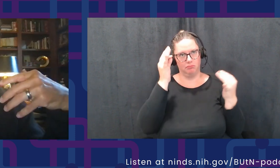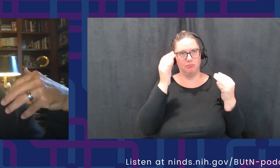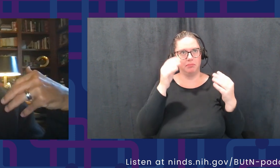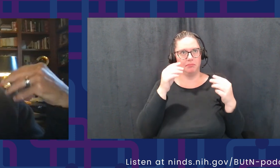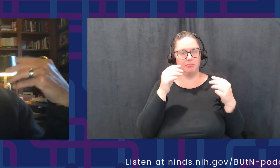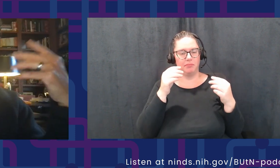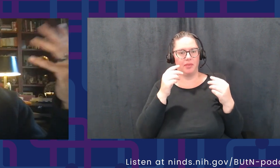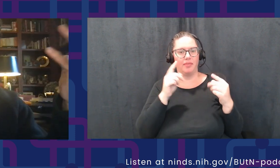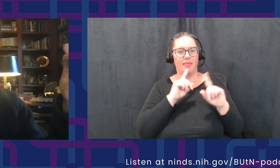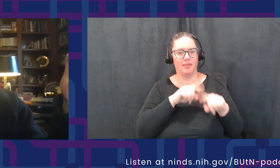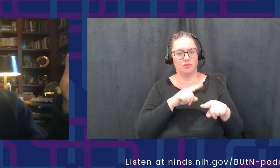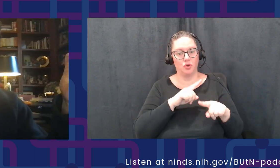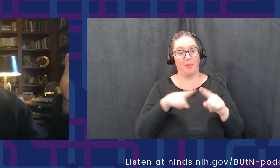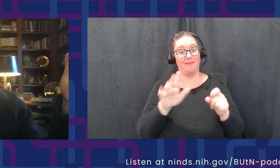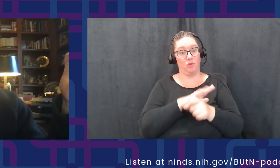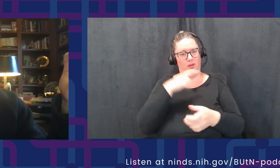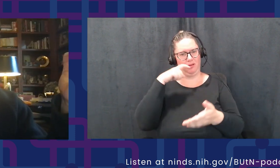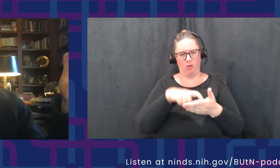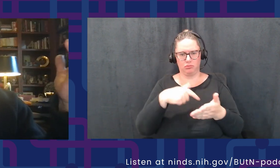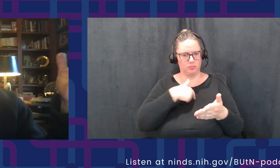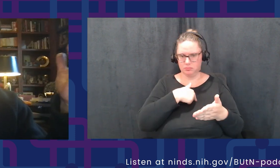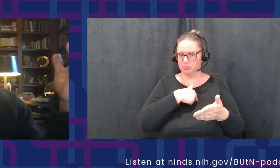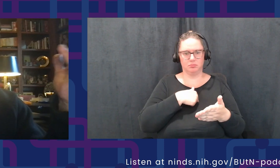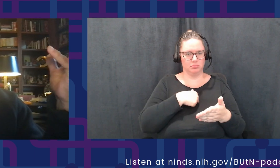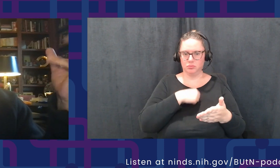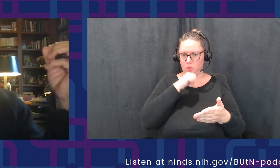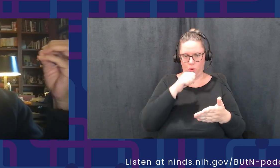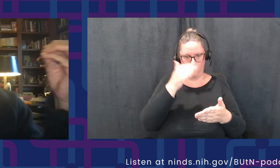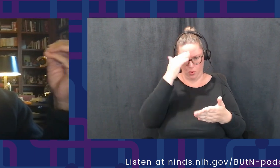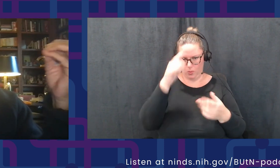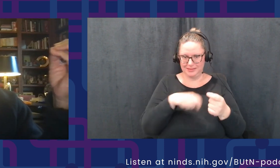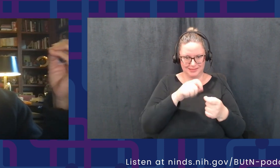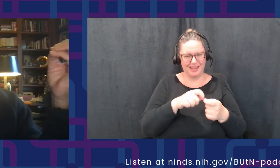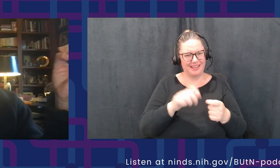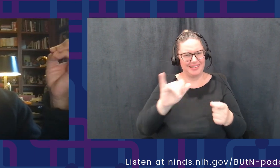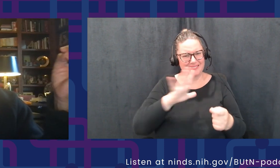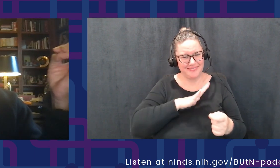give it a thoughtful answer, but fully acknowledging that you don't know exactly.